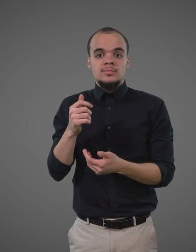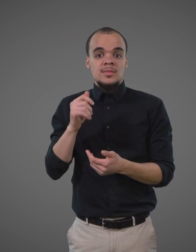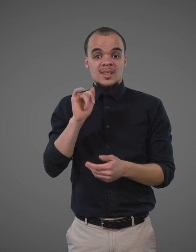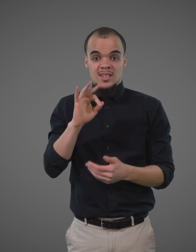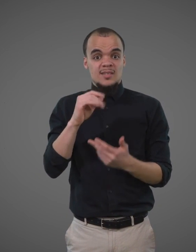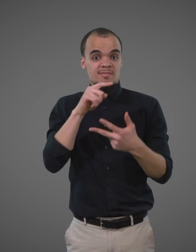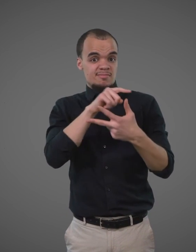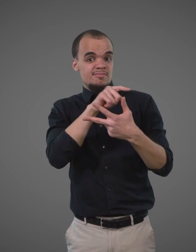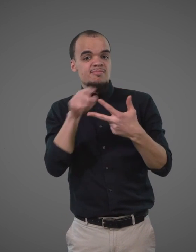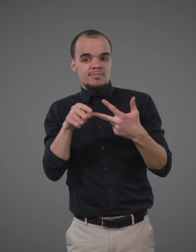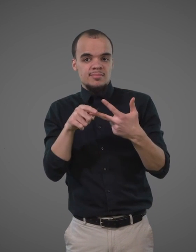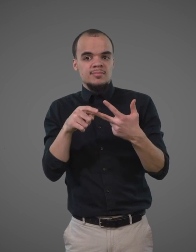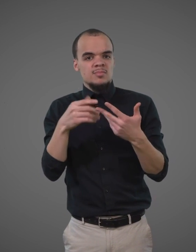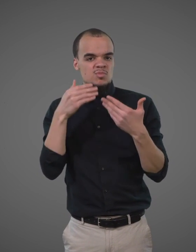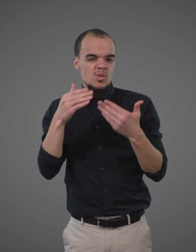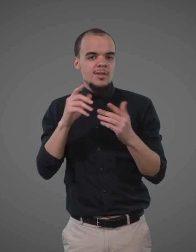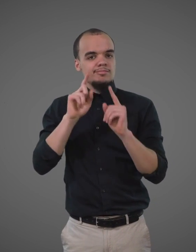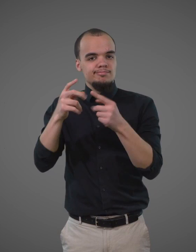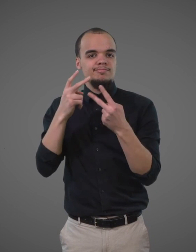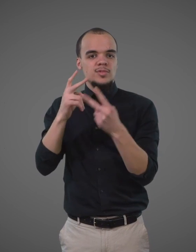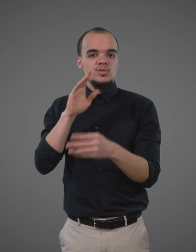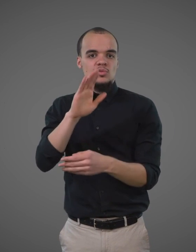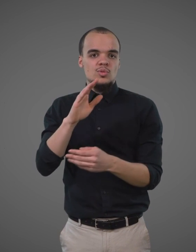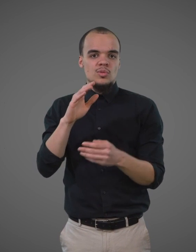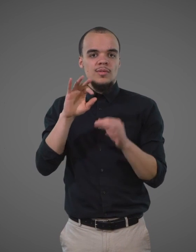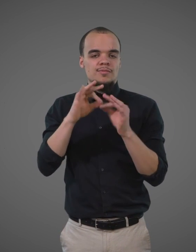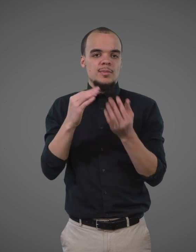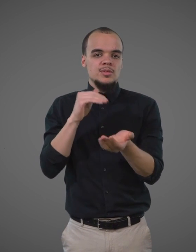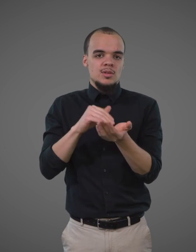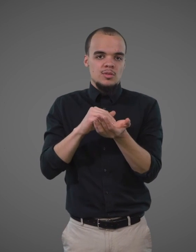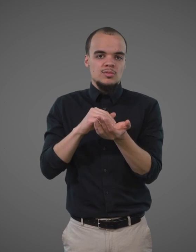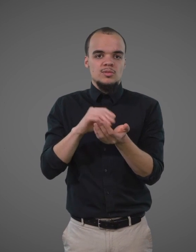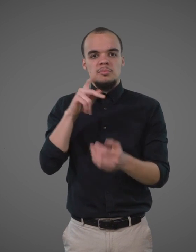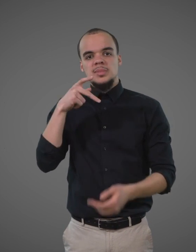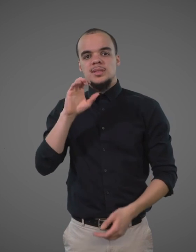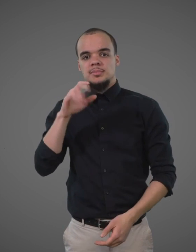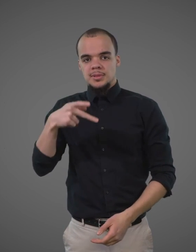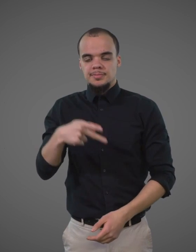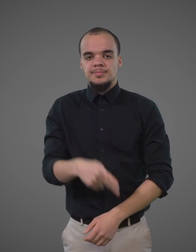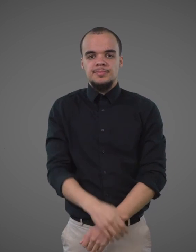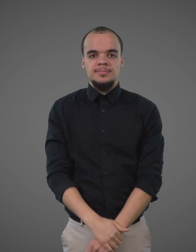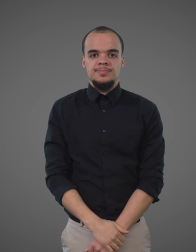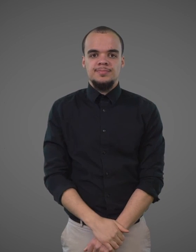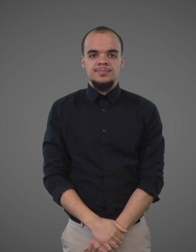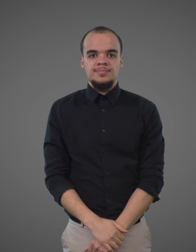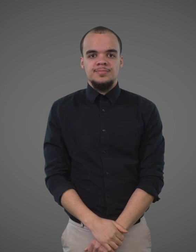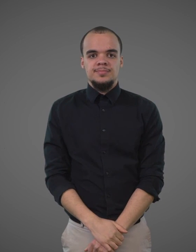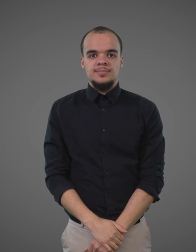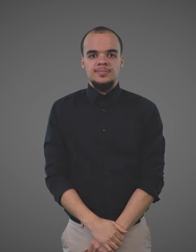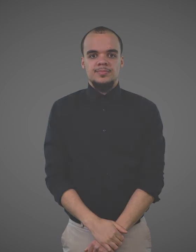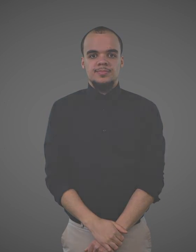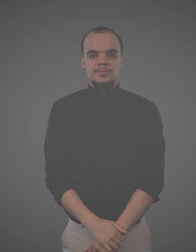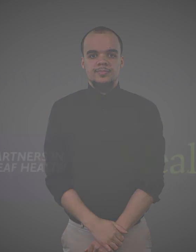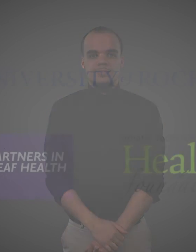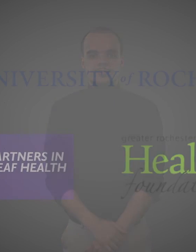And you need to ask for help. If you experience any of these, talk to your family doctor - (your PCP) - about them.